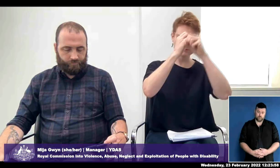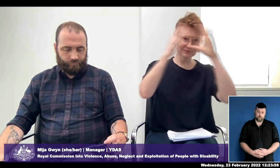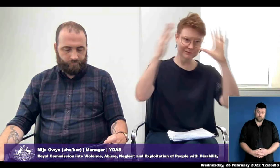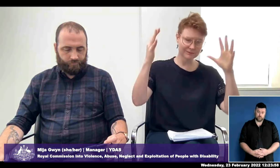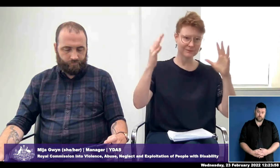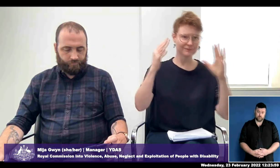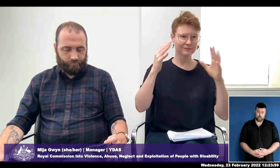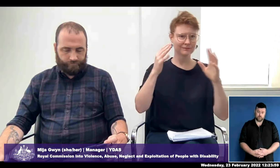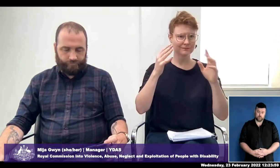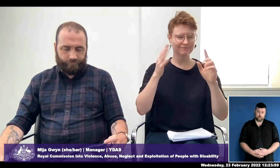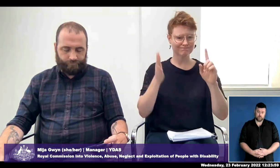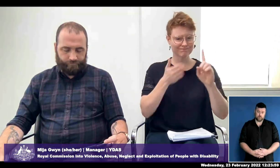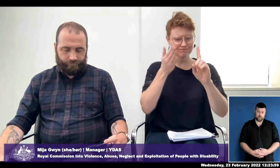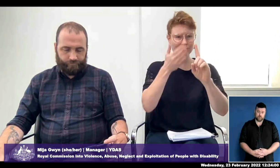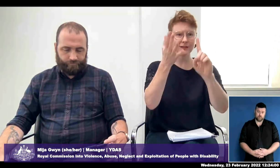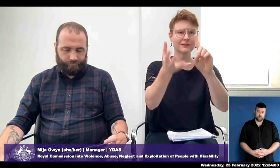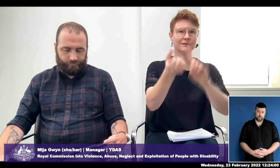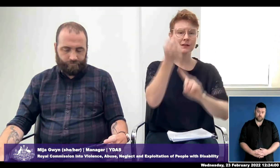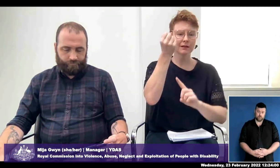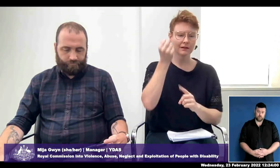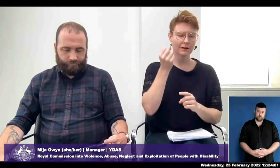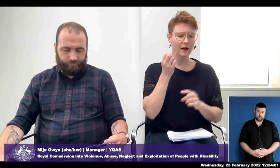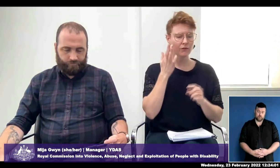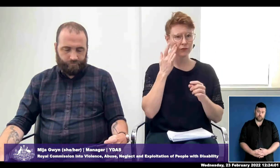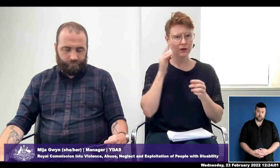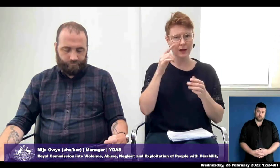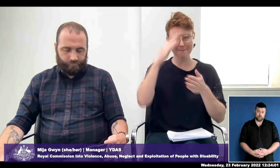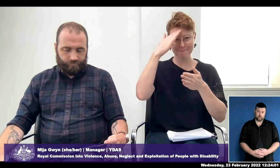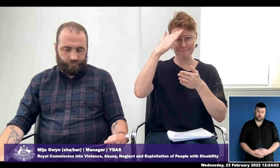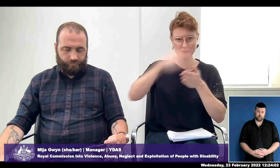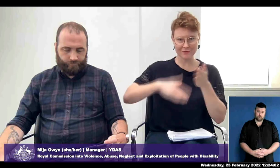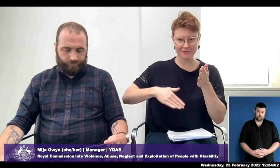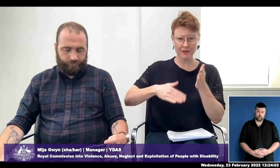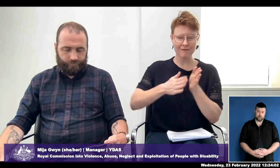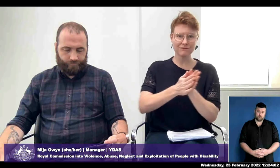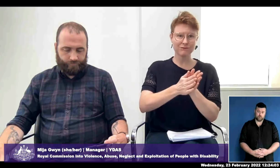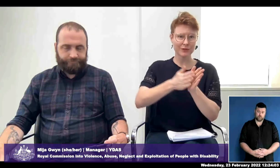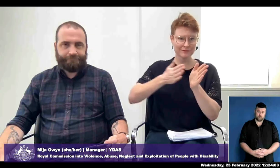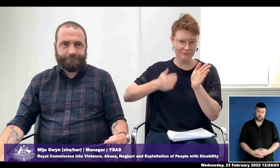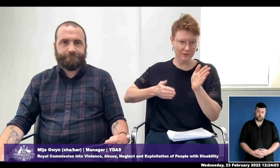their life is changing and that they are moving towards their aspirations.